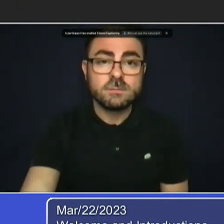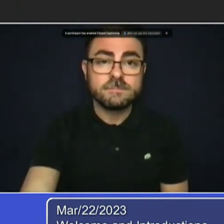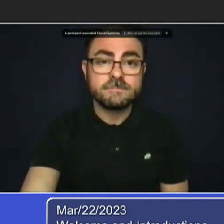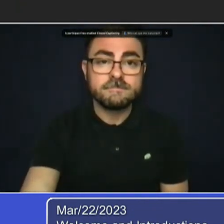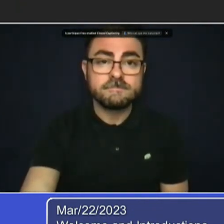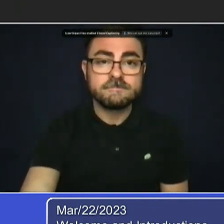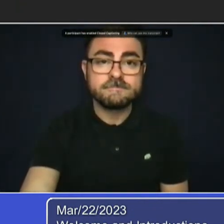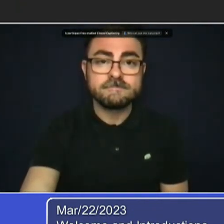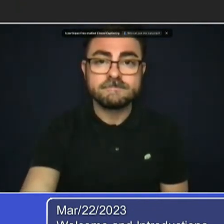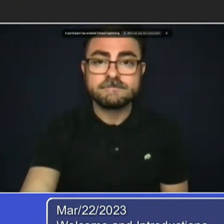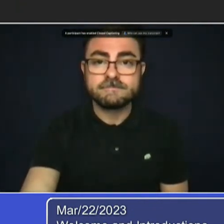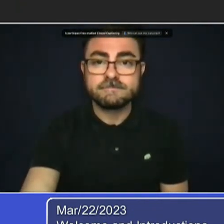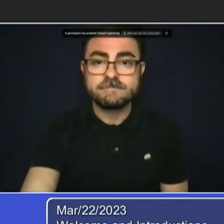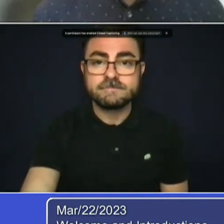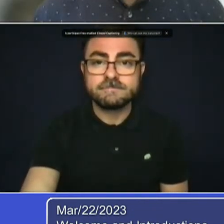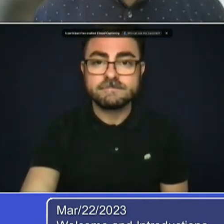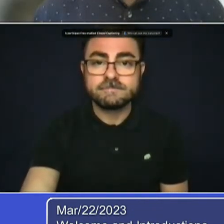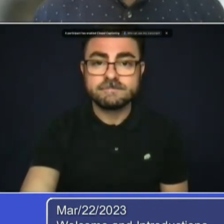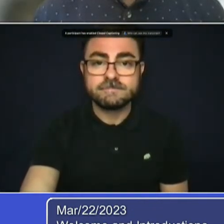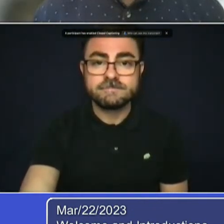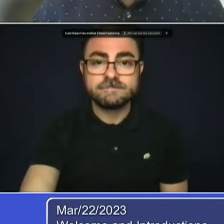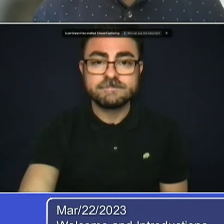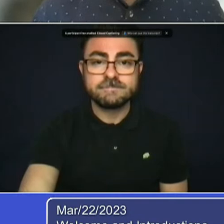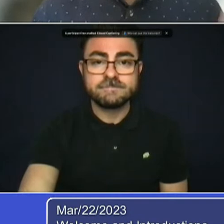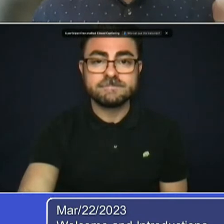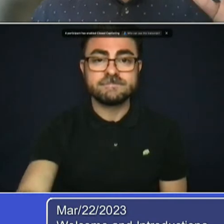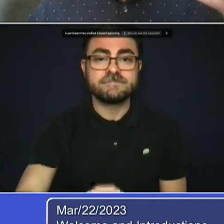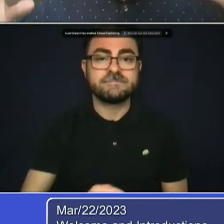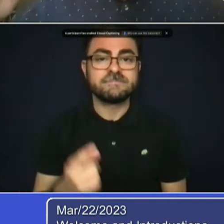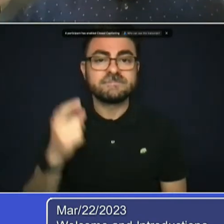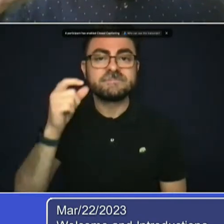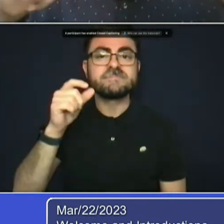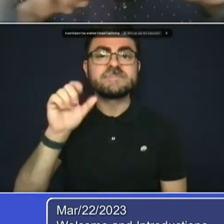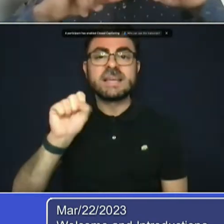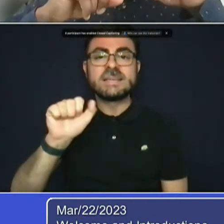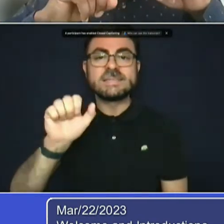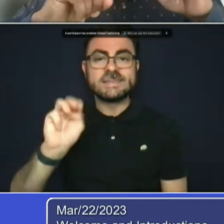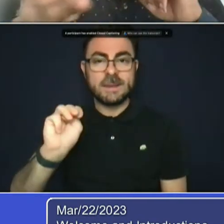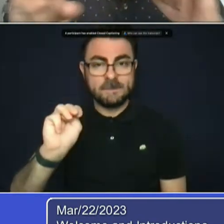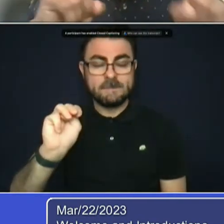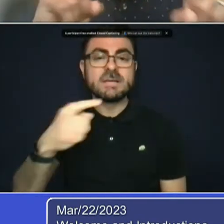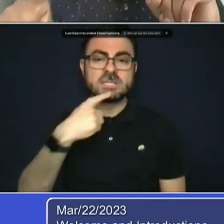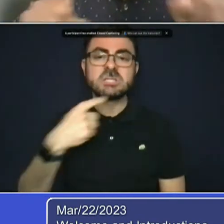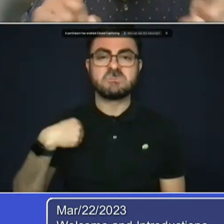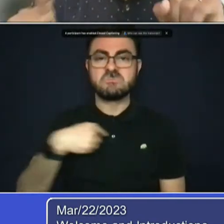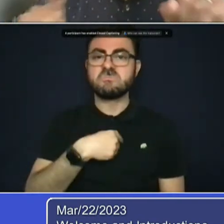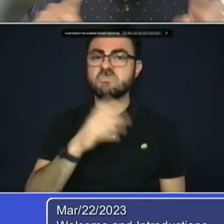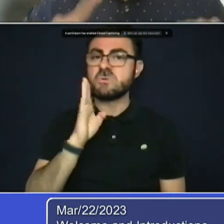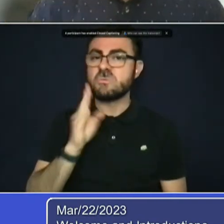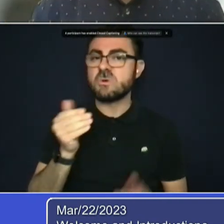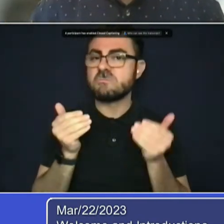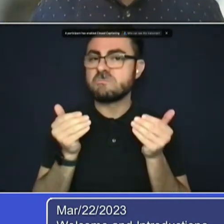YOU WANT ME TO WHAT?